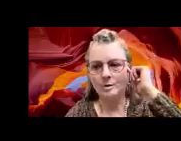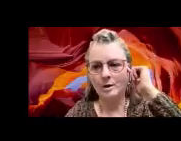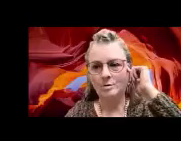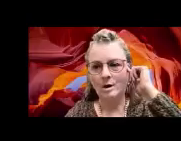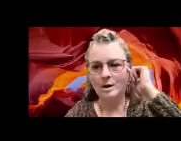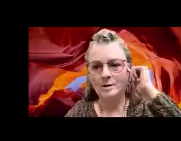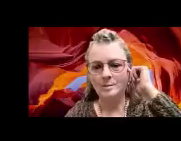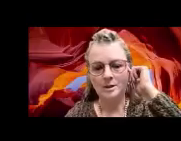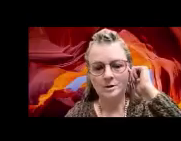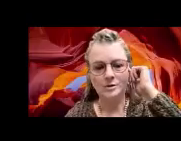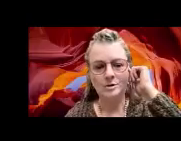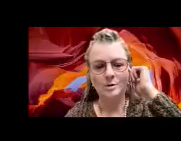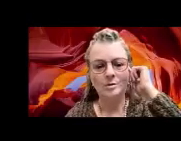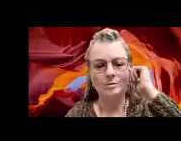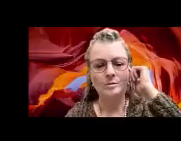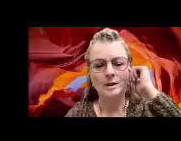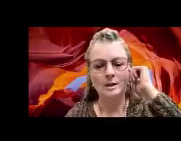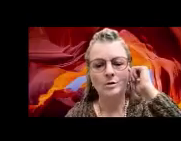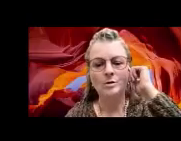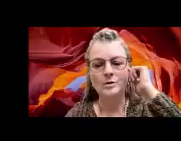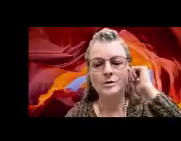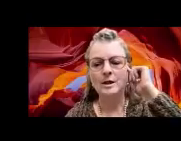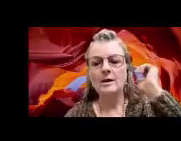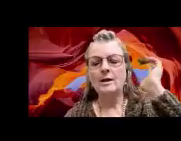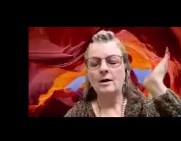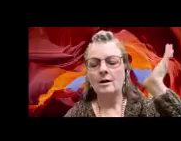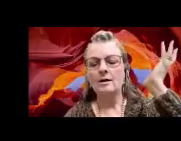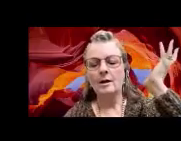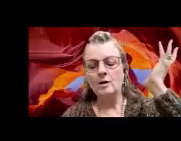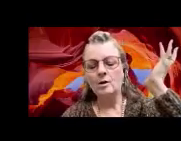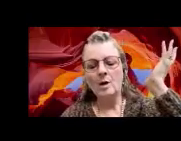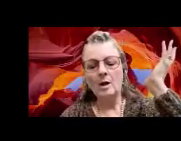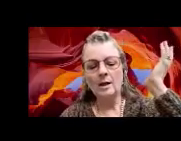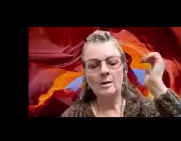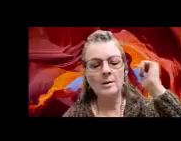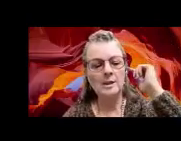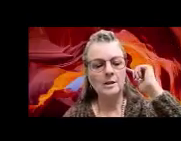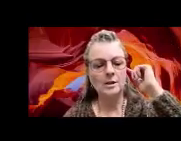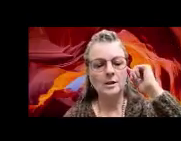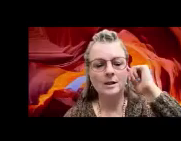or across measures. So girls are a new ball game, essentially an